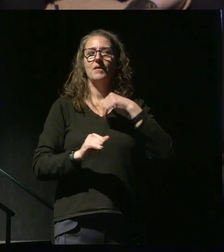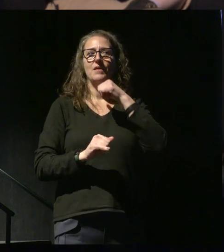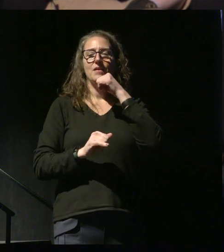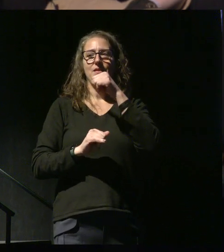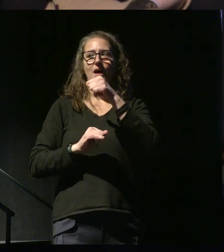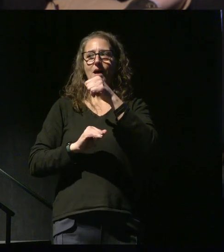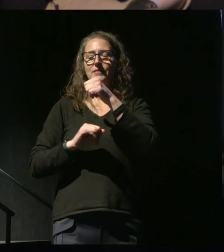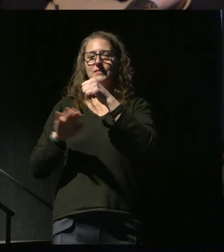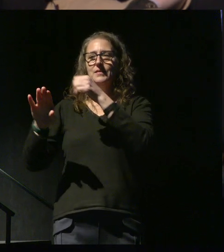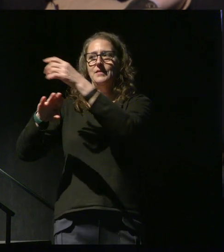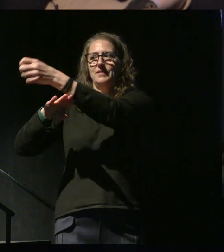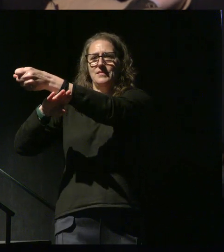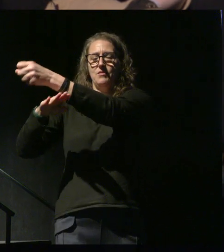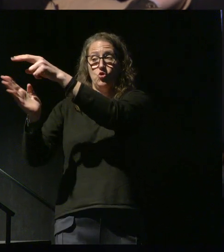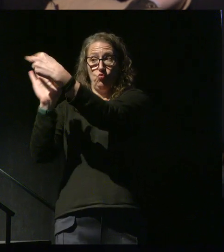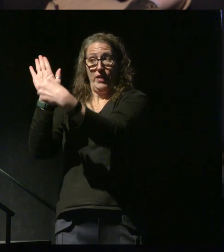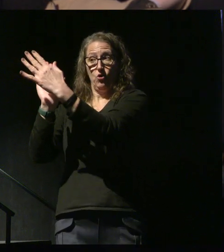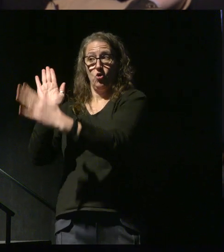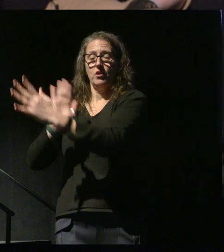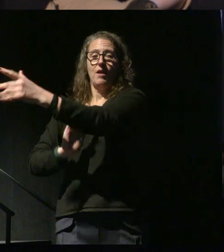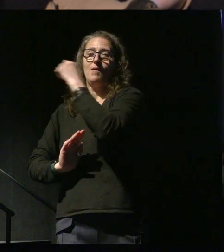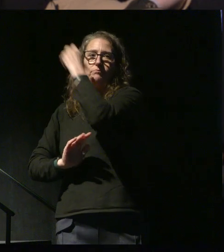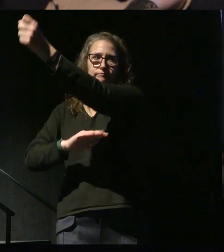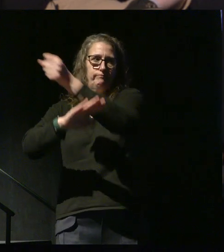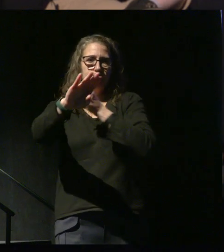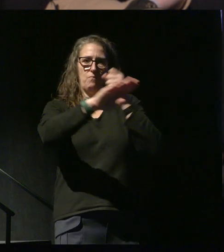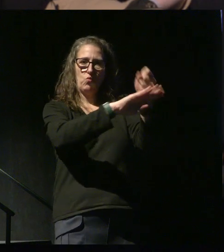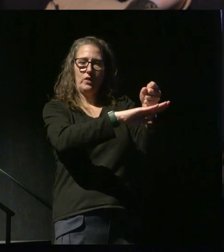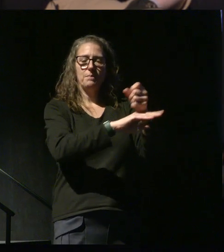as a sort of, I feel like for me,